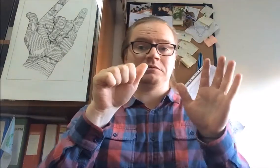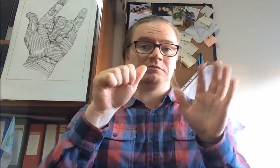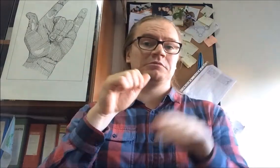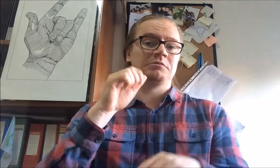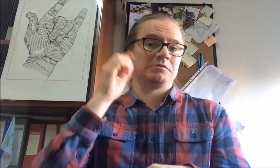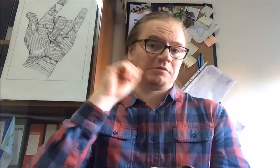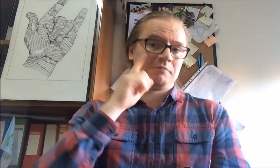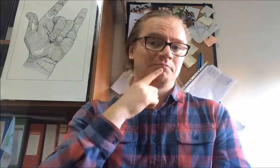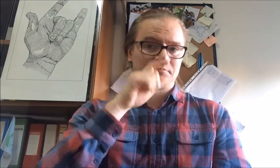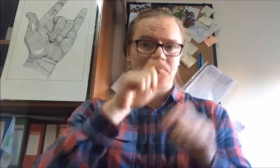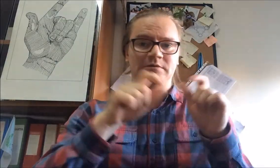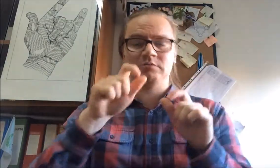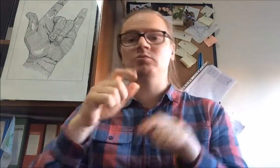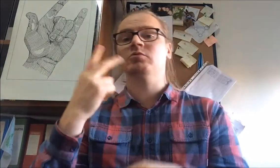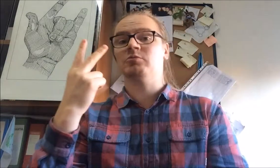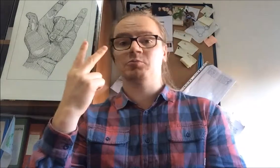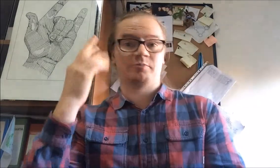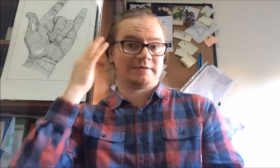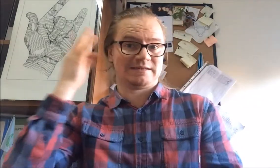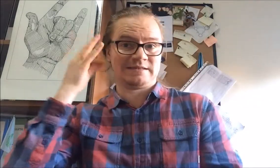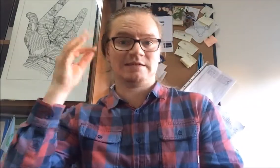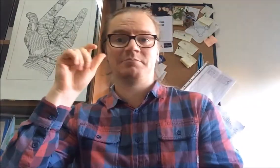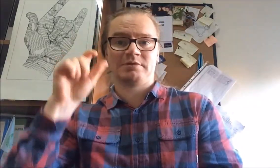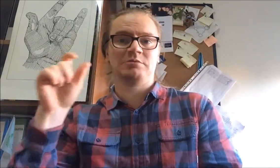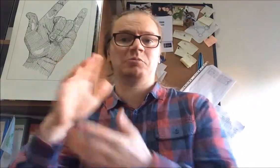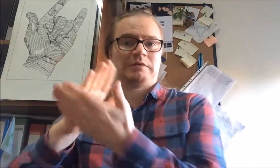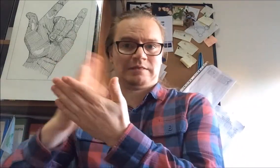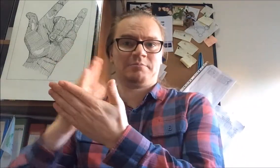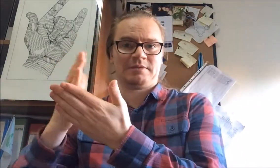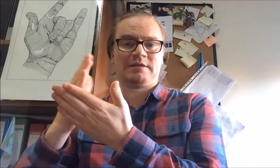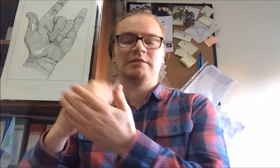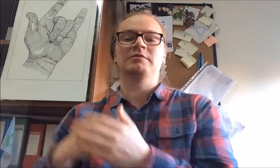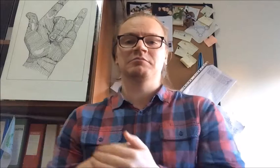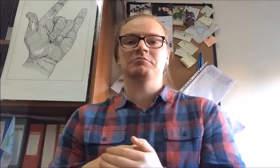Six of them are deaf and two are hearing sign language interpreters.